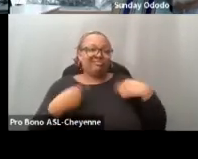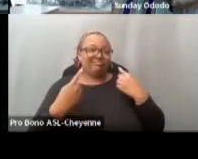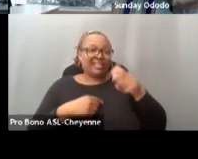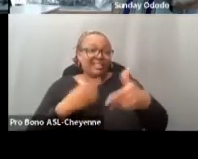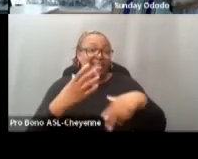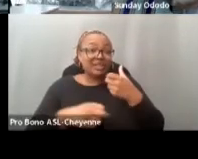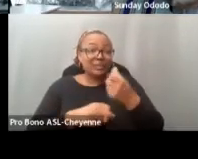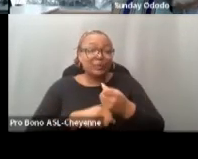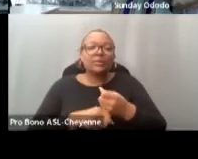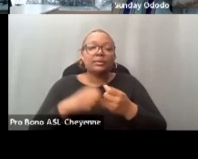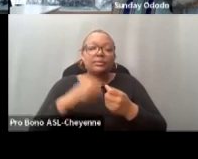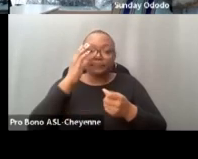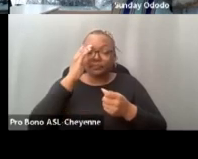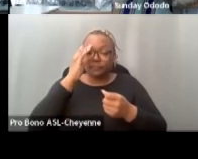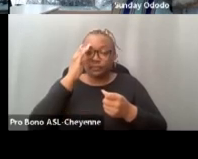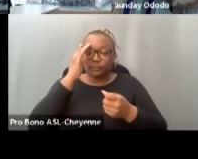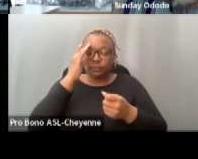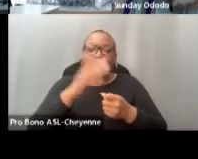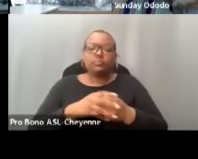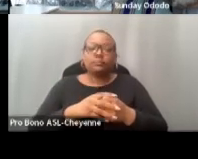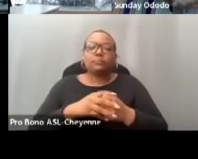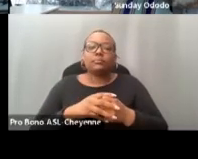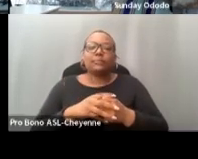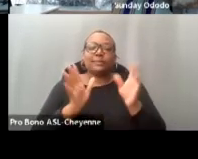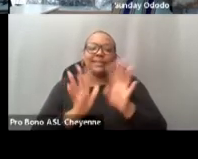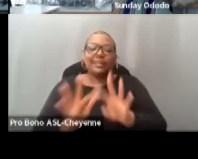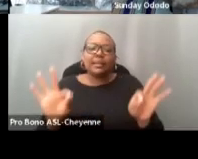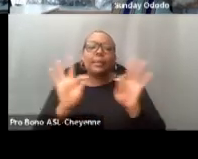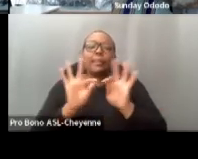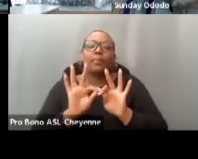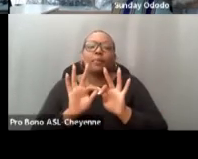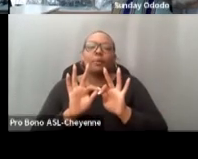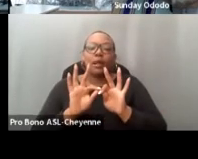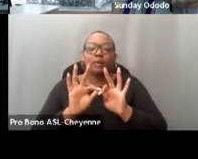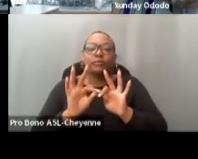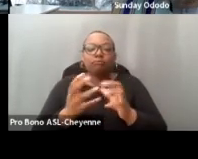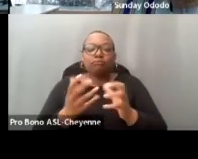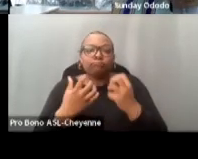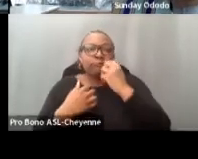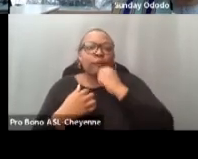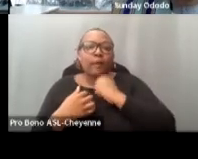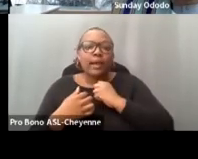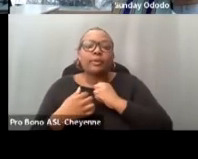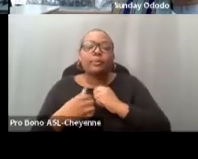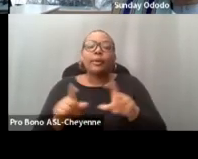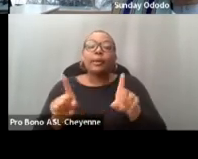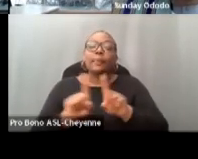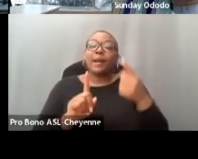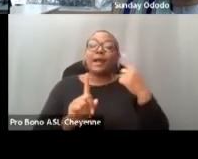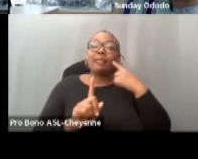and it's significant and it's well put. And but the point to note is that